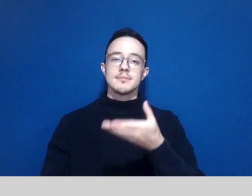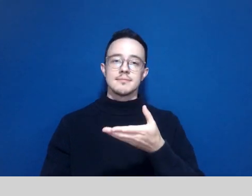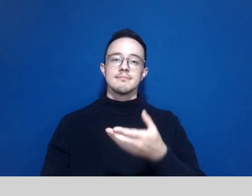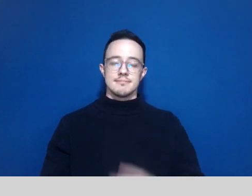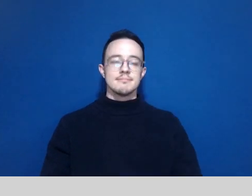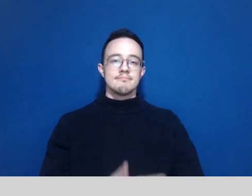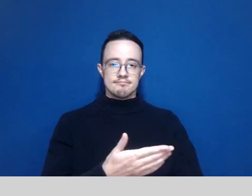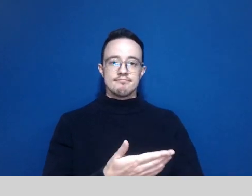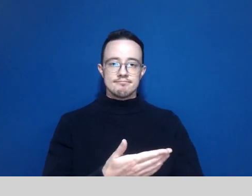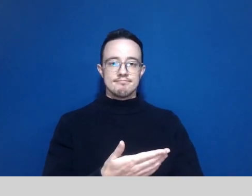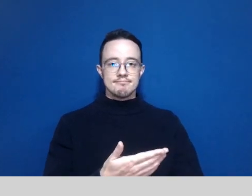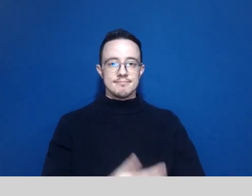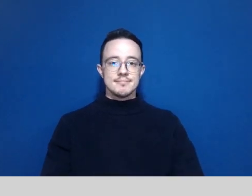which was here.